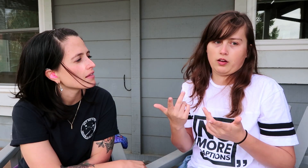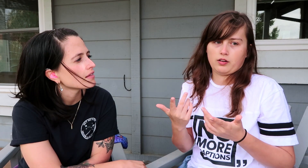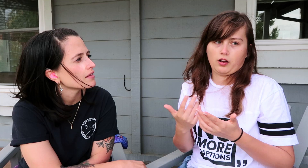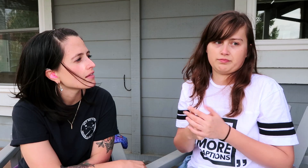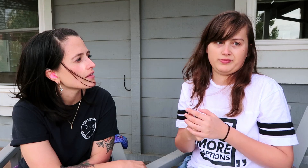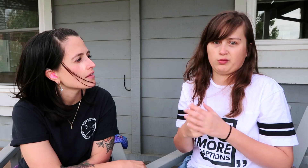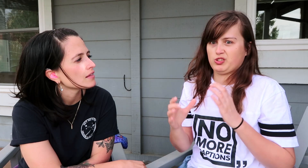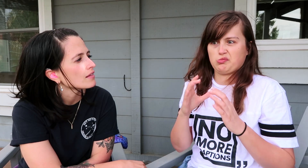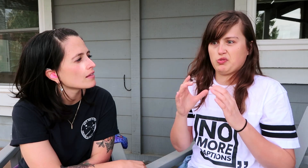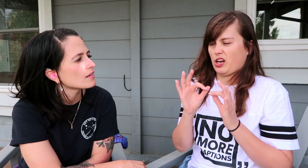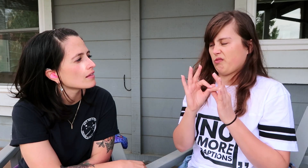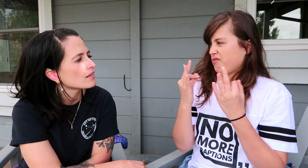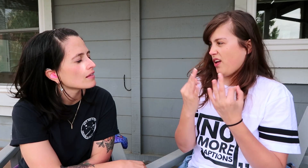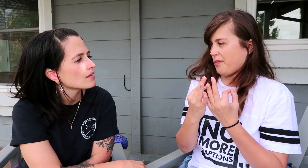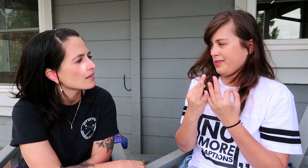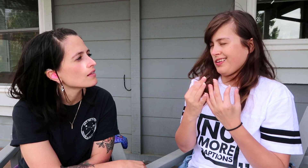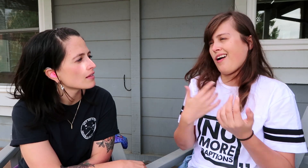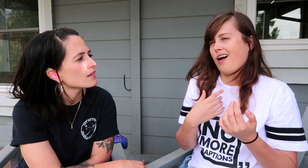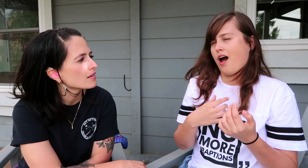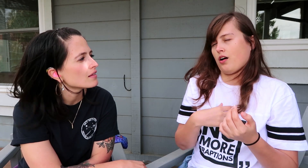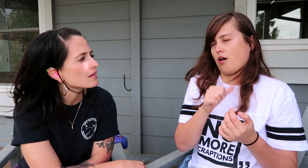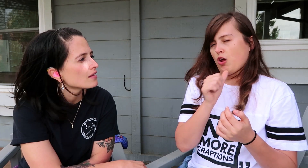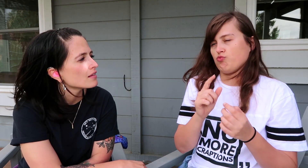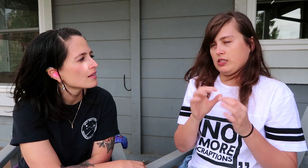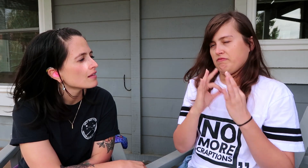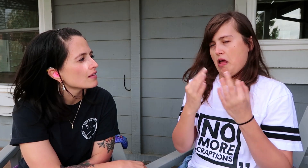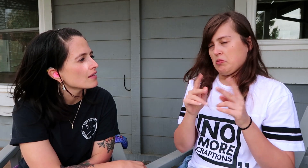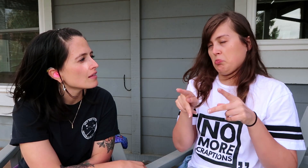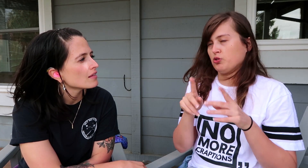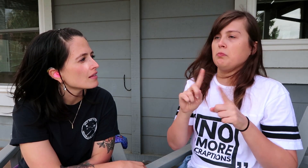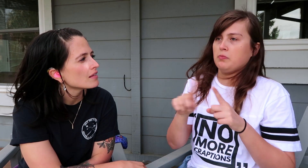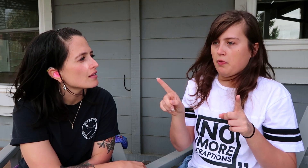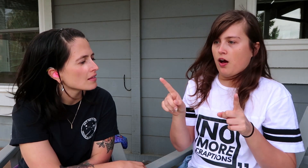Then when it came to communication with family, I'm not really a family person, but,